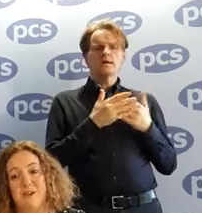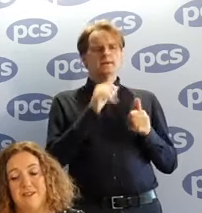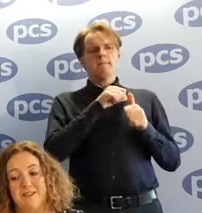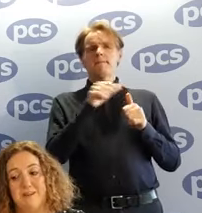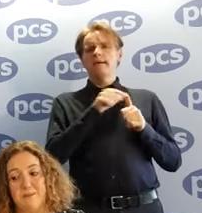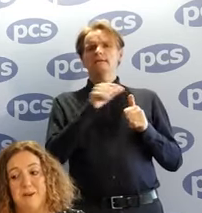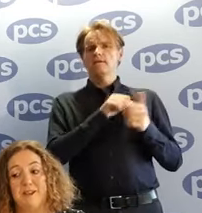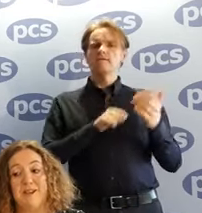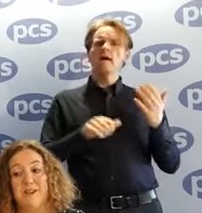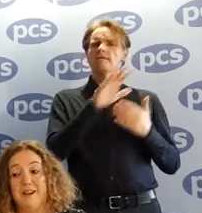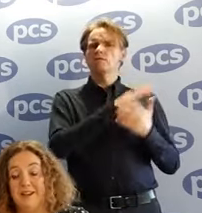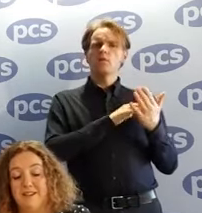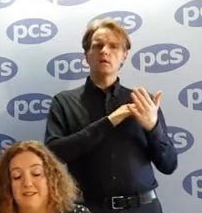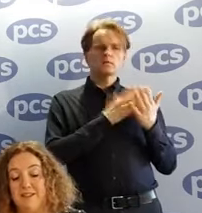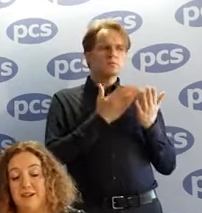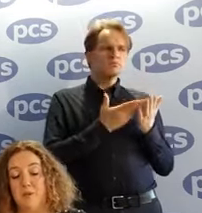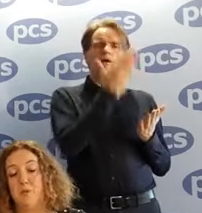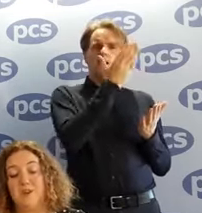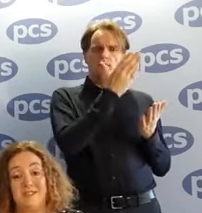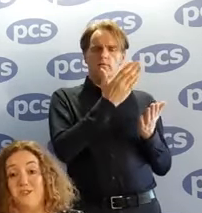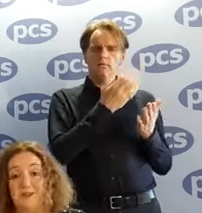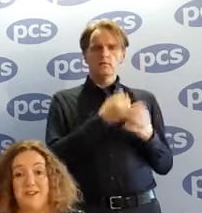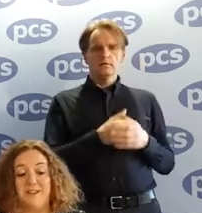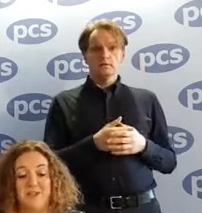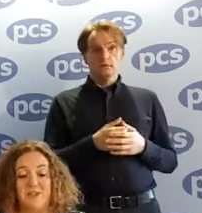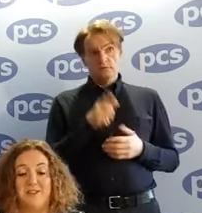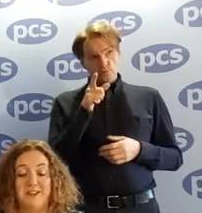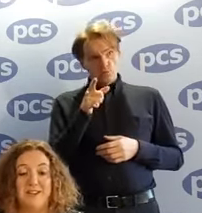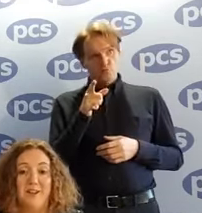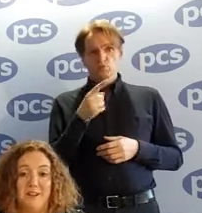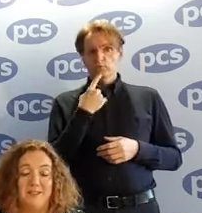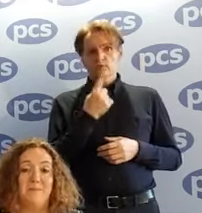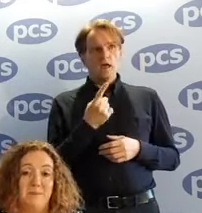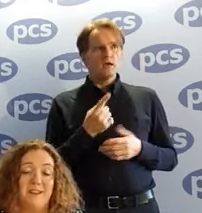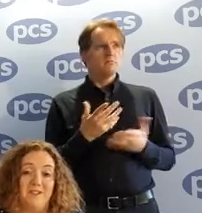everybody in the DWP and you know whilst as you as you say some members